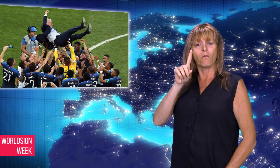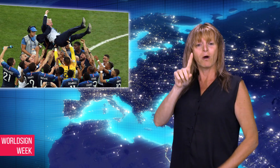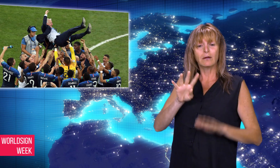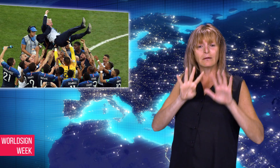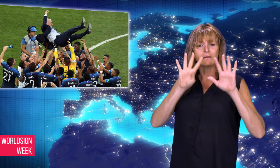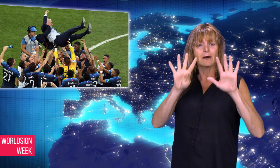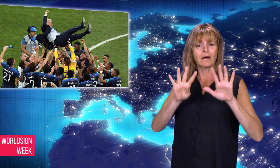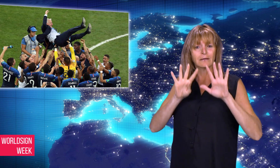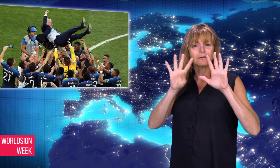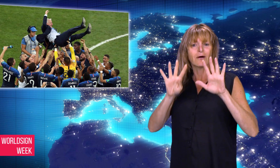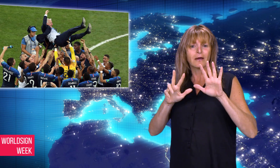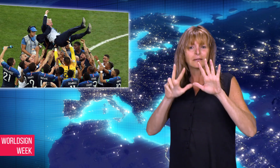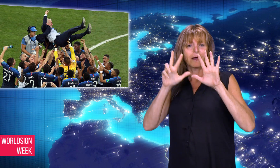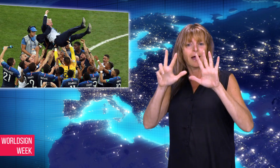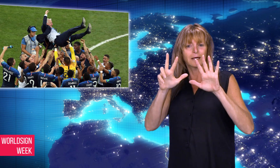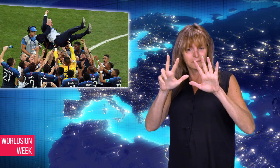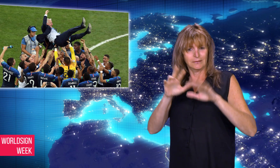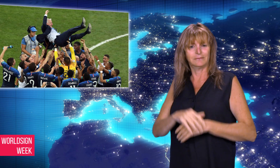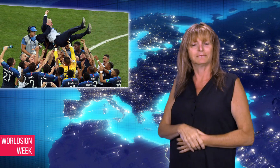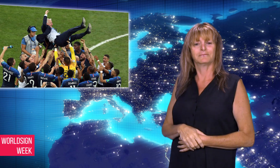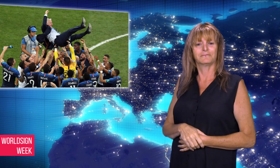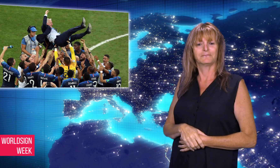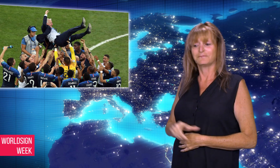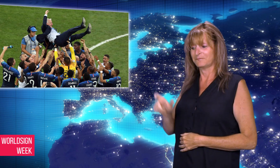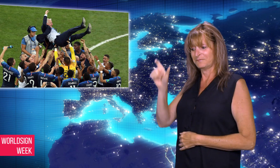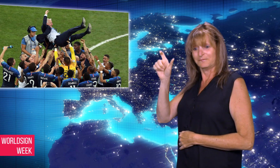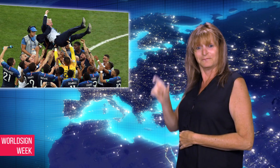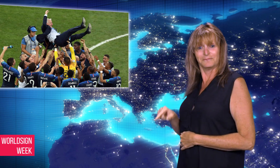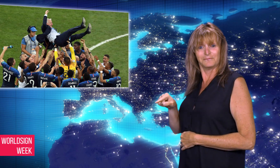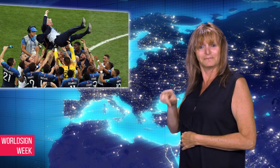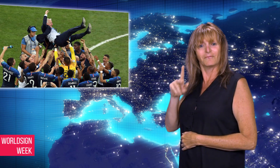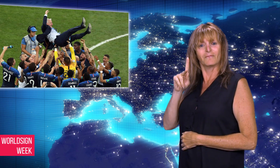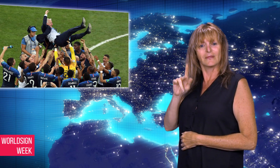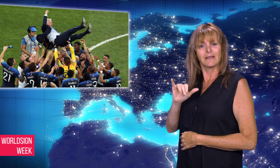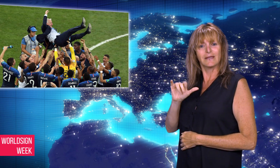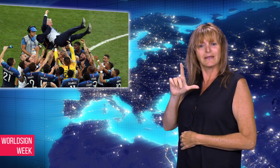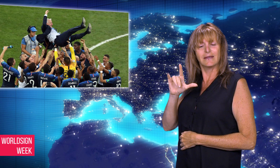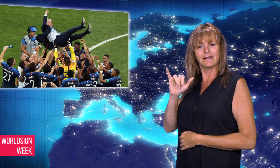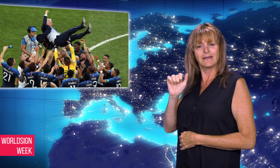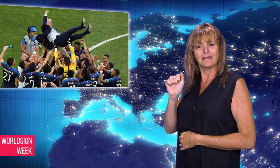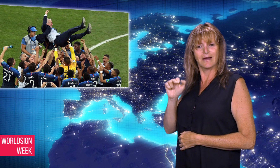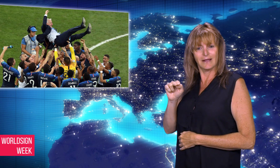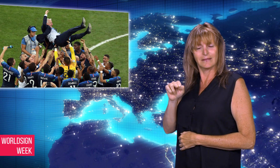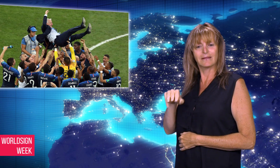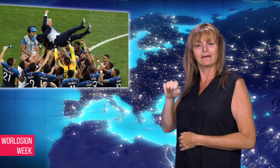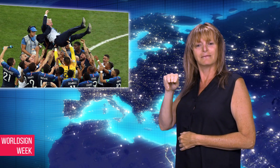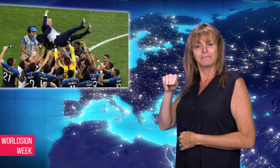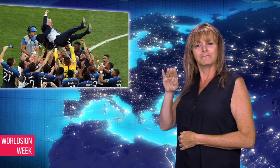Mbappe, the 19-year-old player, scored